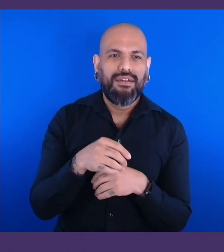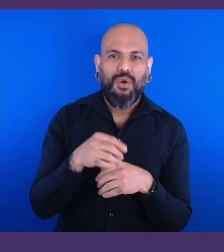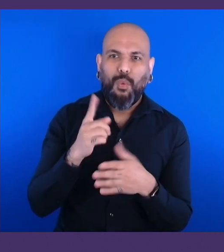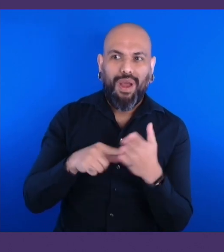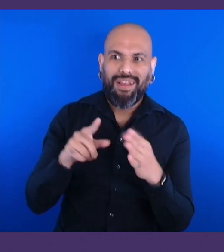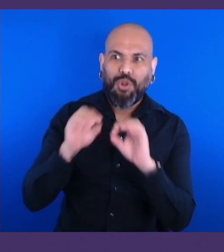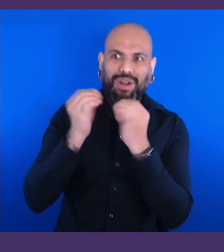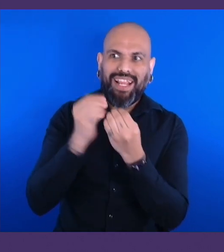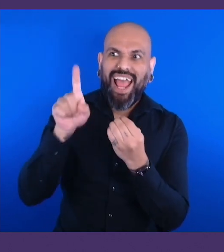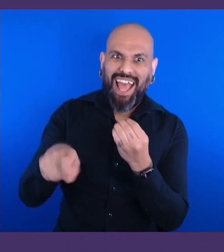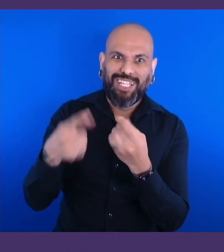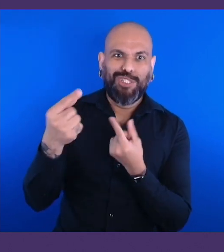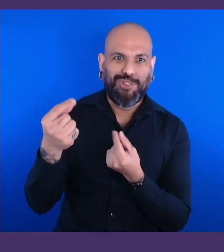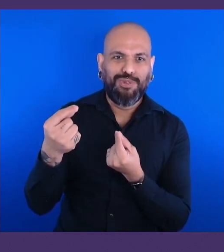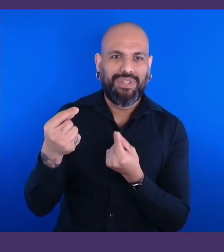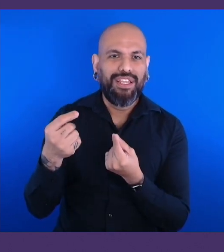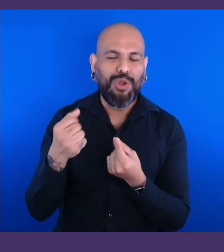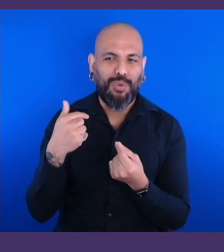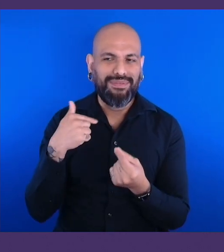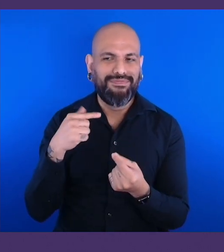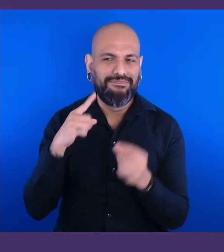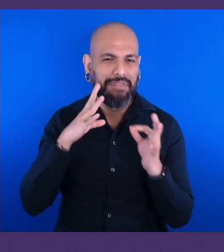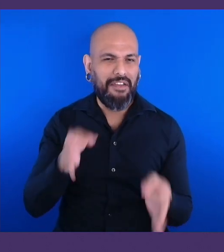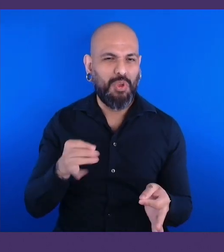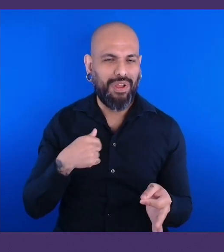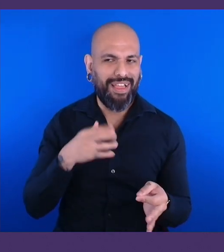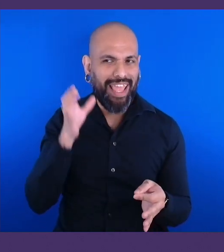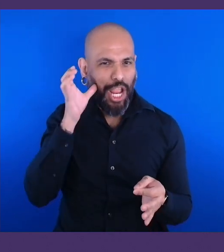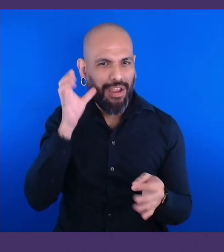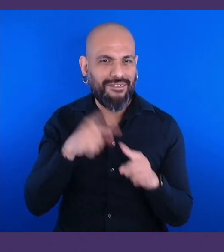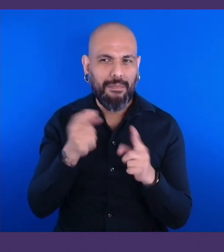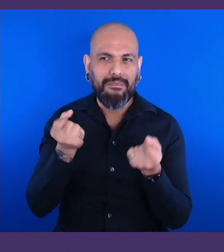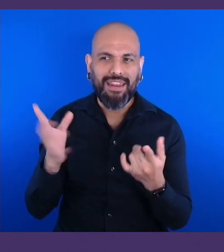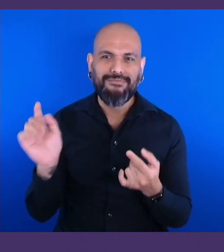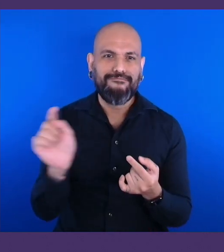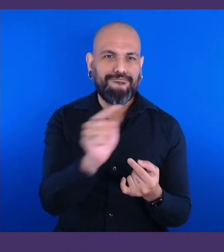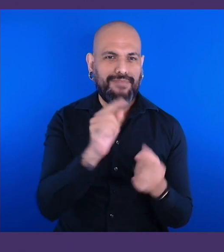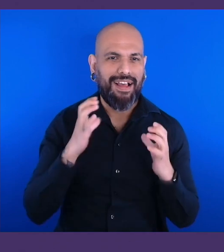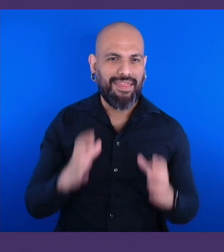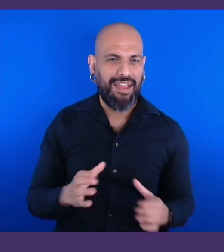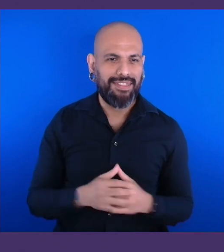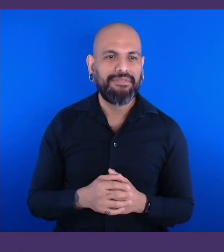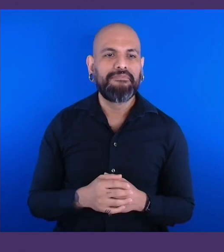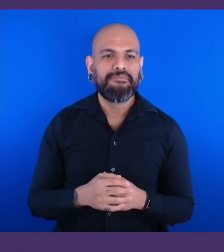that from a lot of our clients, is keenness to comply with this,